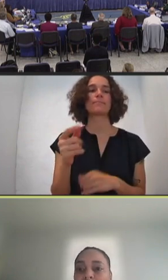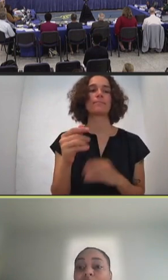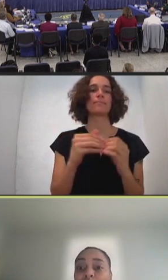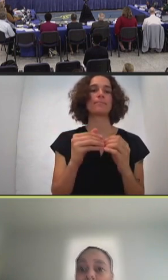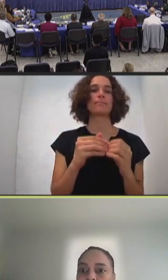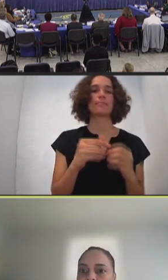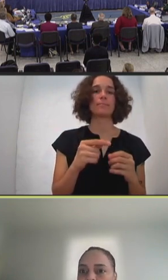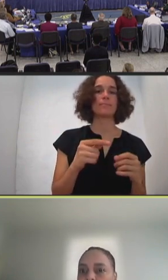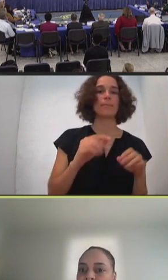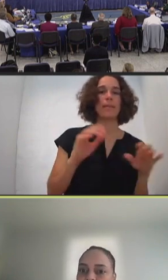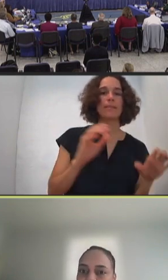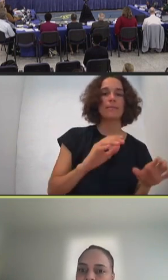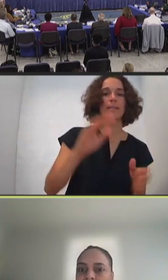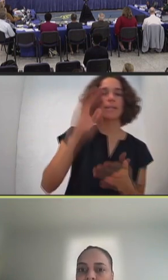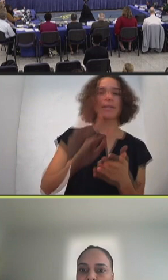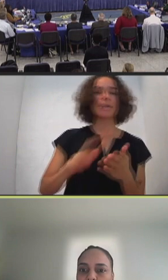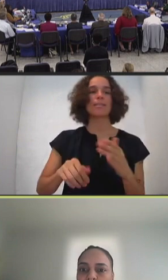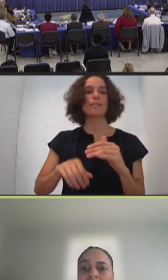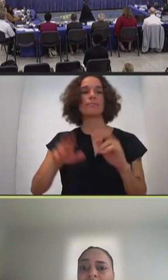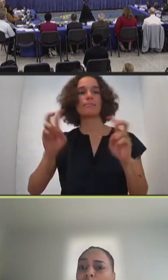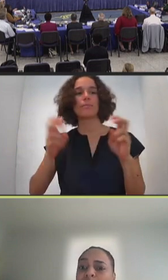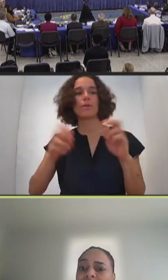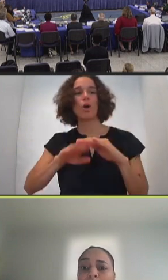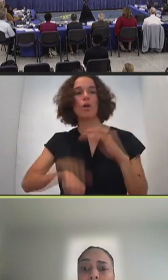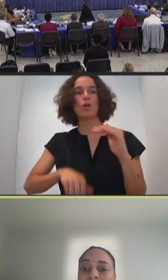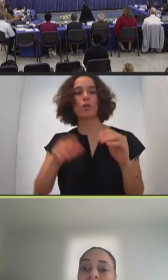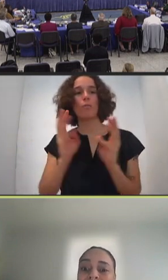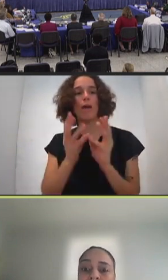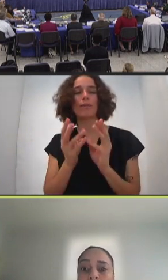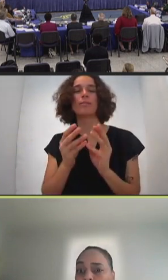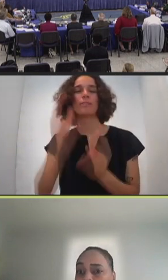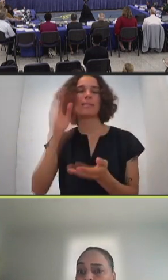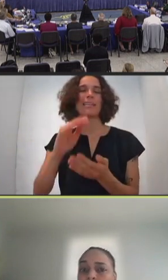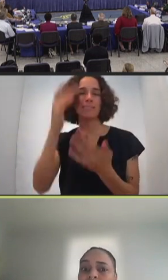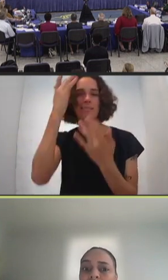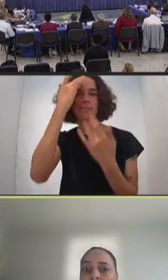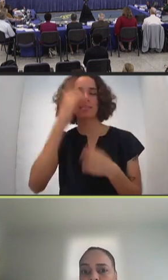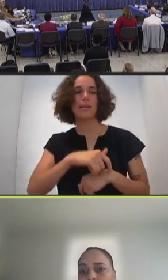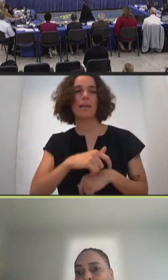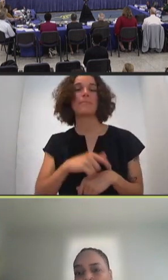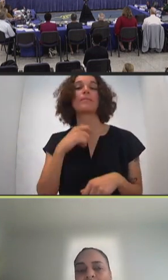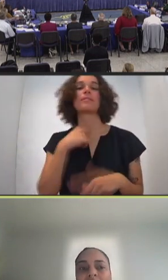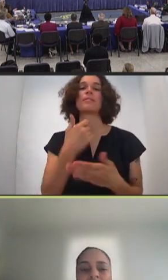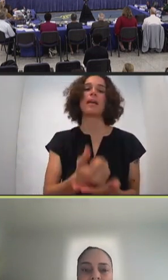who serve residents in long-term care, "Help stop a big-time problem in long-term care."